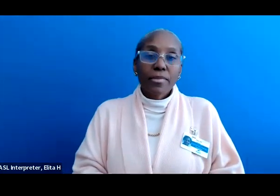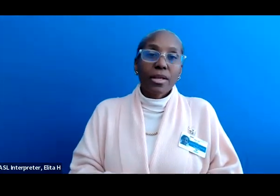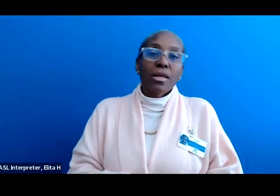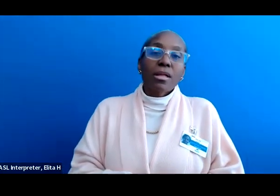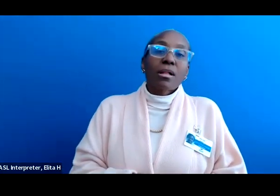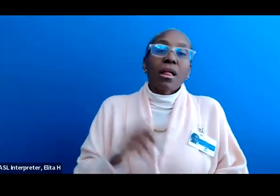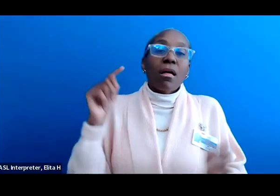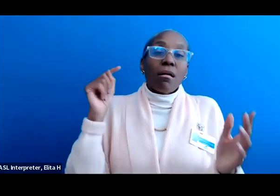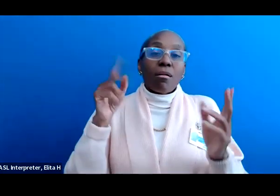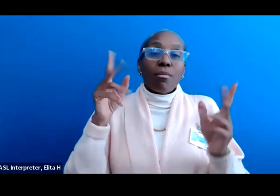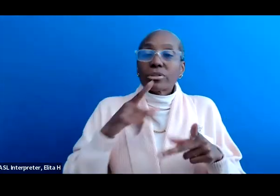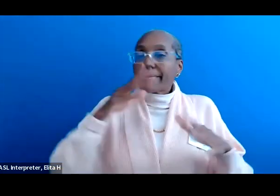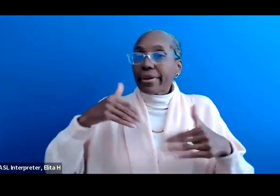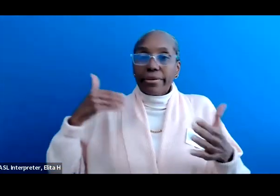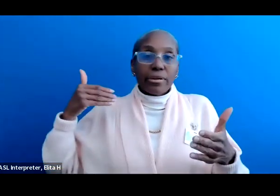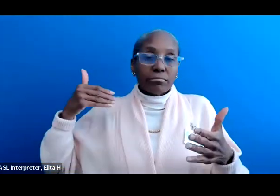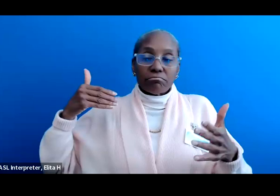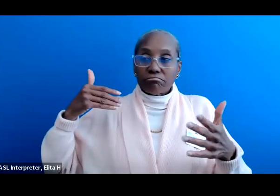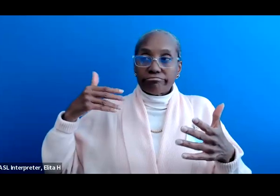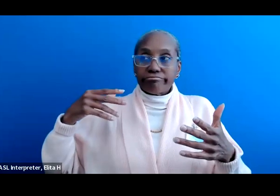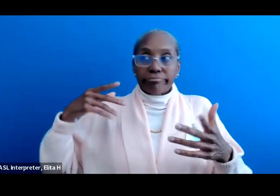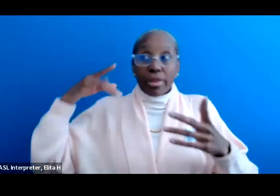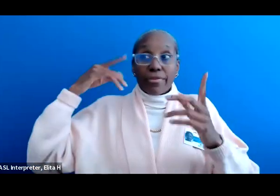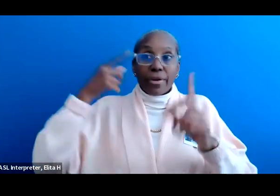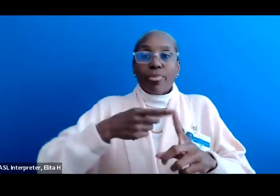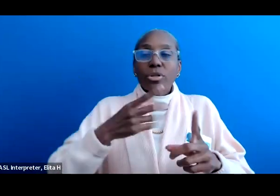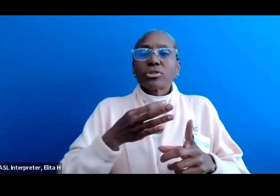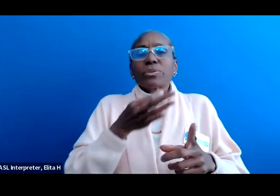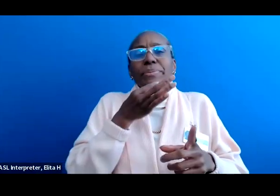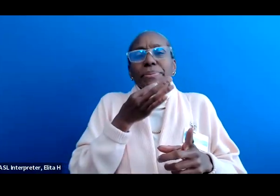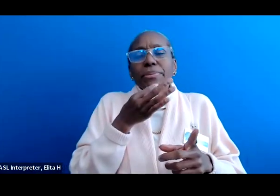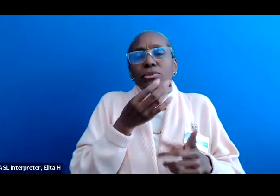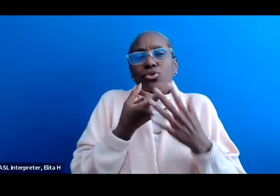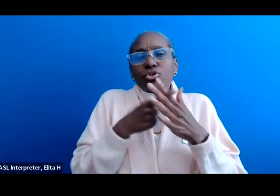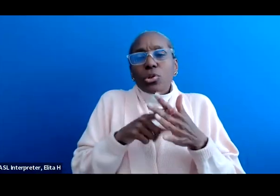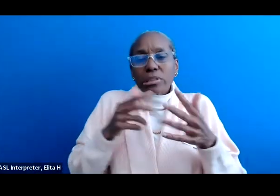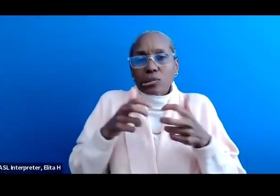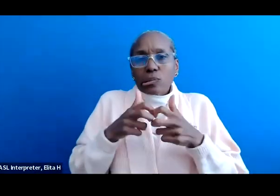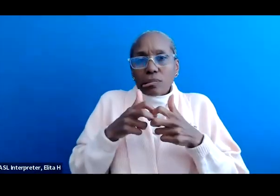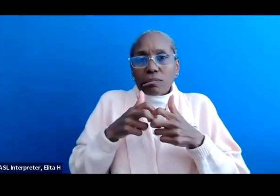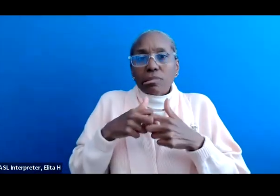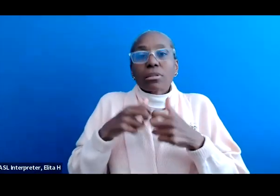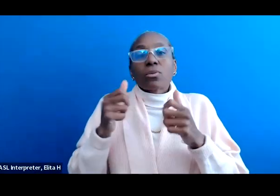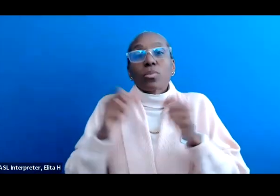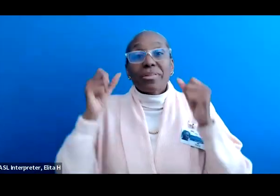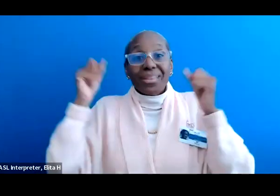It's just starting to begin to lock up. So I'm thinking with exercises, it might just resolve your issue.